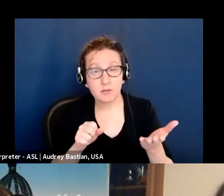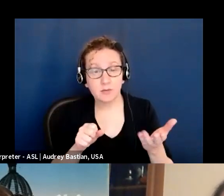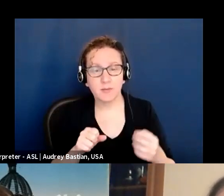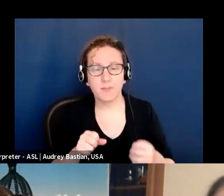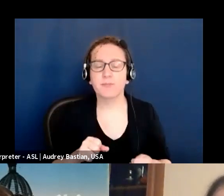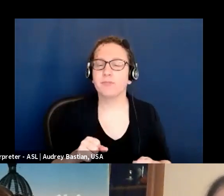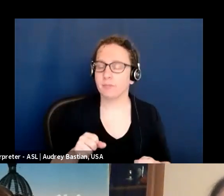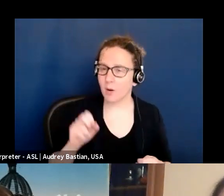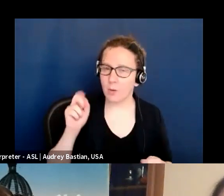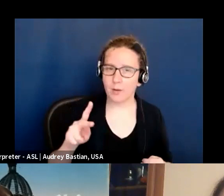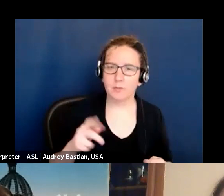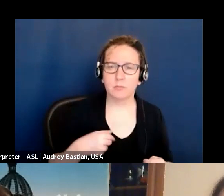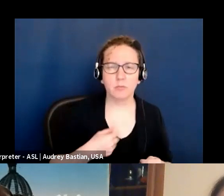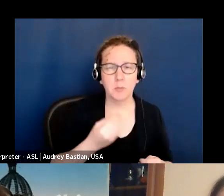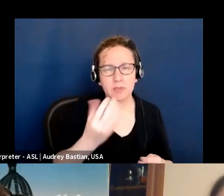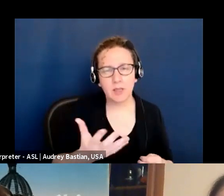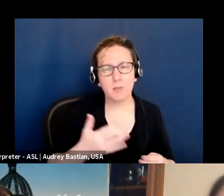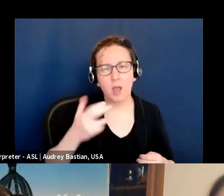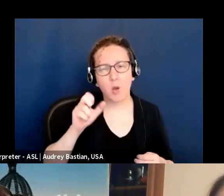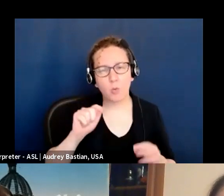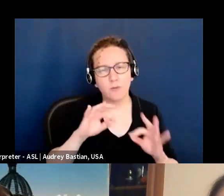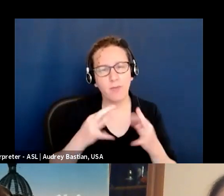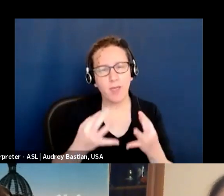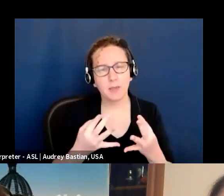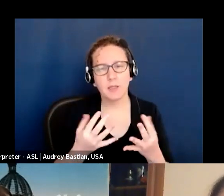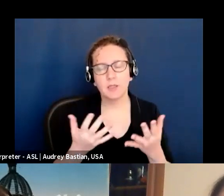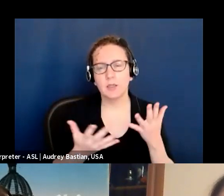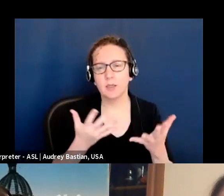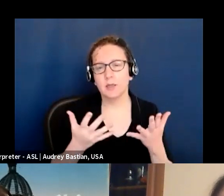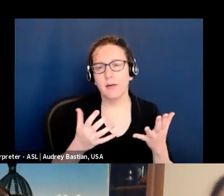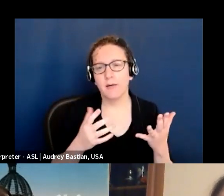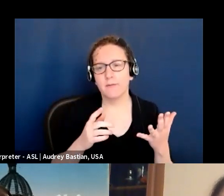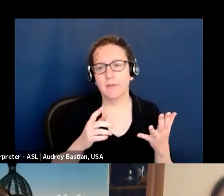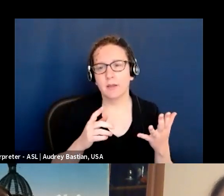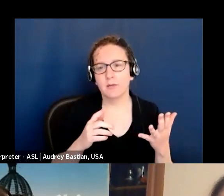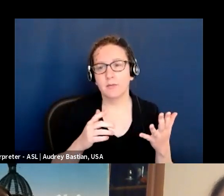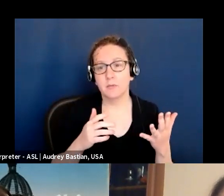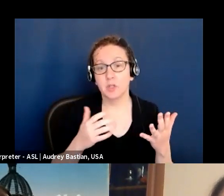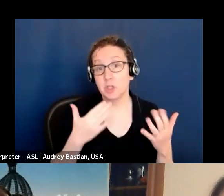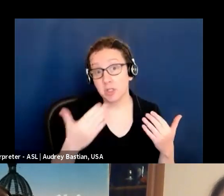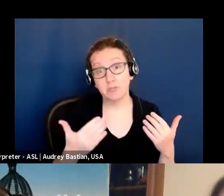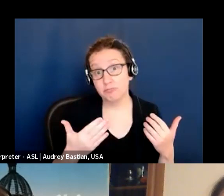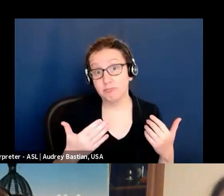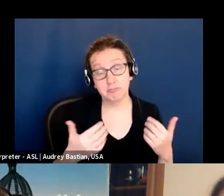All right. Can I say that my host family was very, um, good. And in general, it's very, very